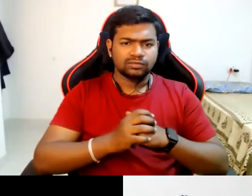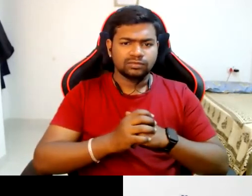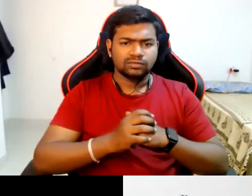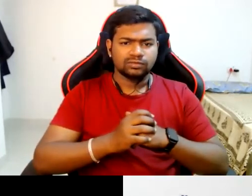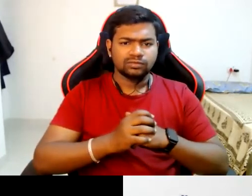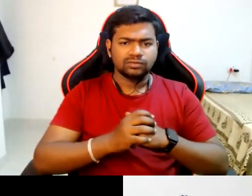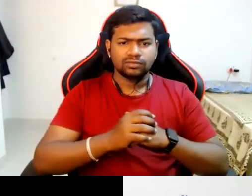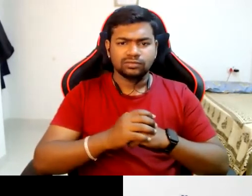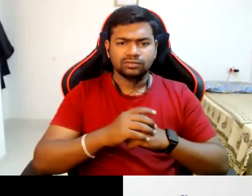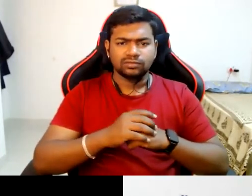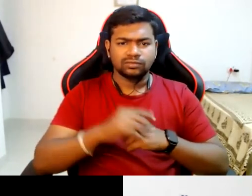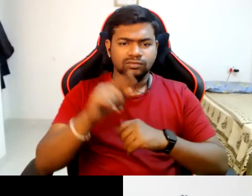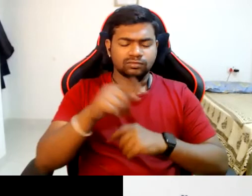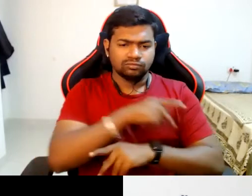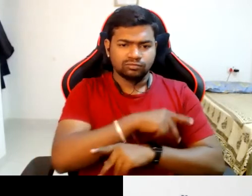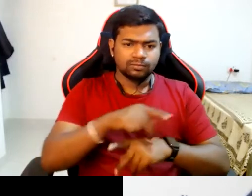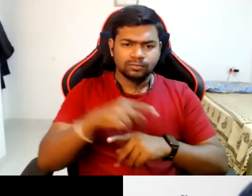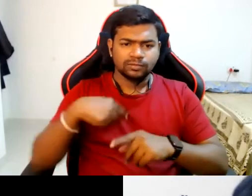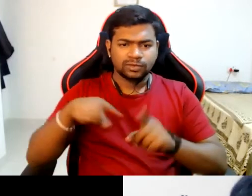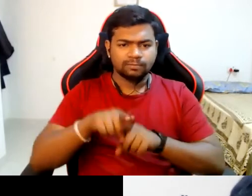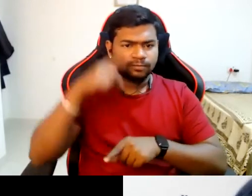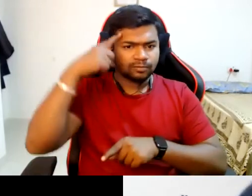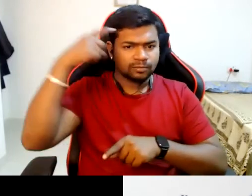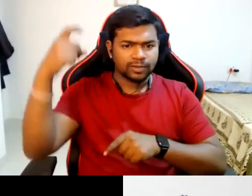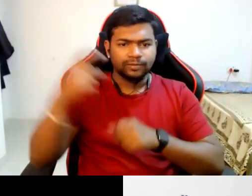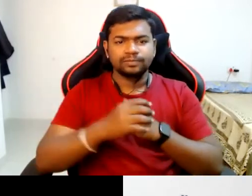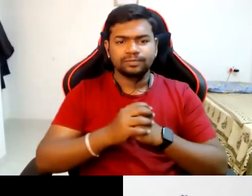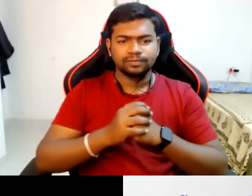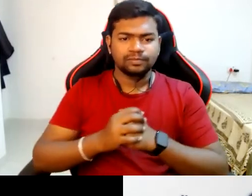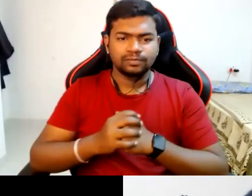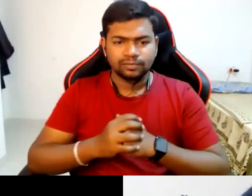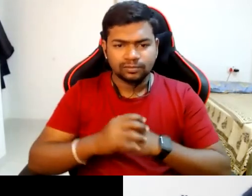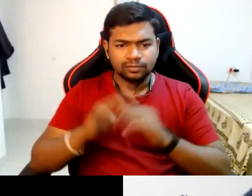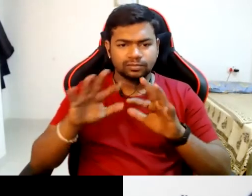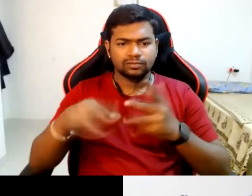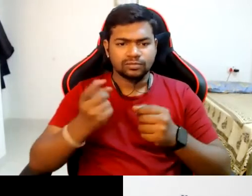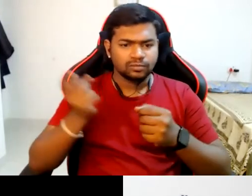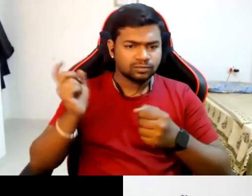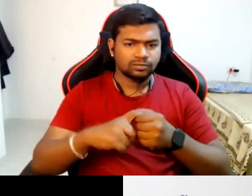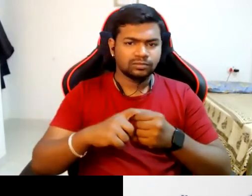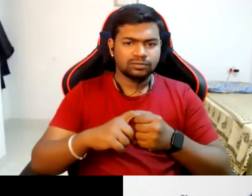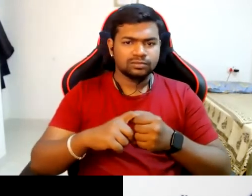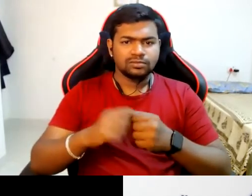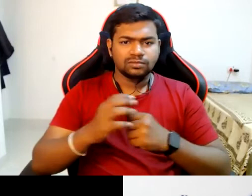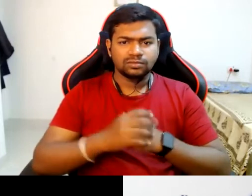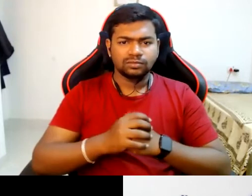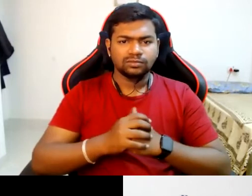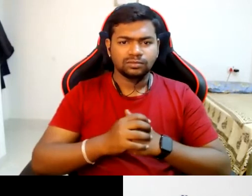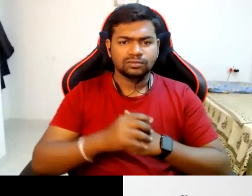it was a nightmare to Follow my professors. OK. Oh, and that's how I ended up being an electronics